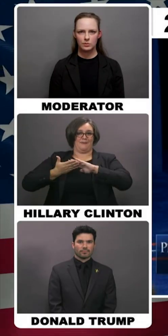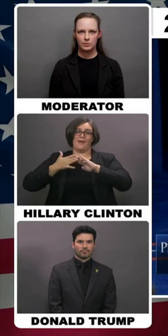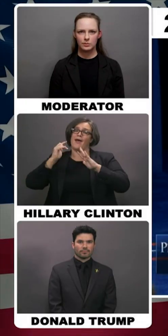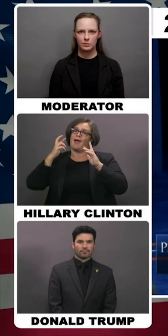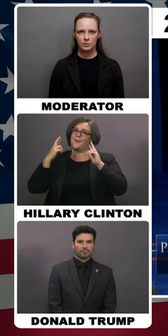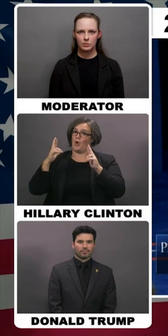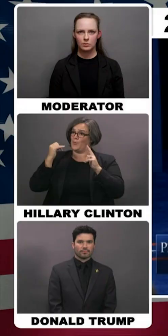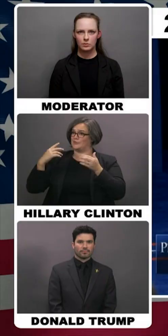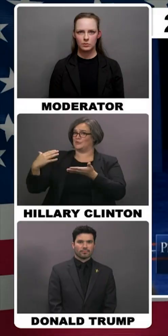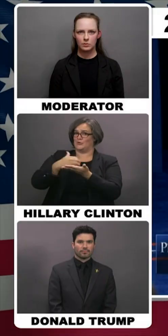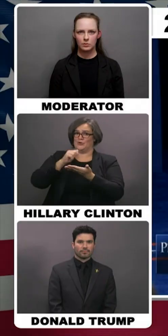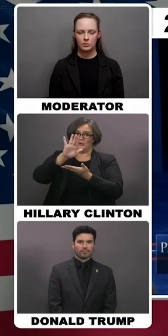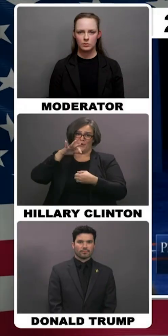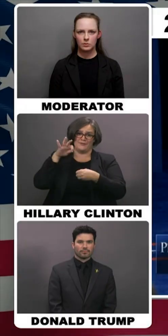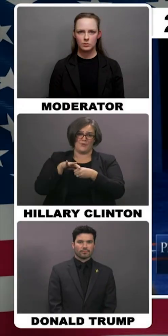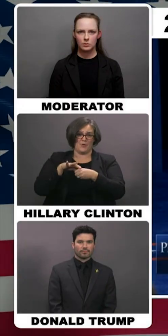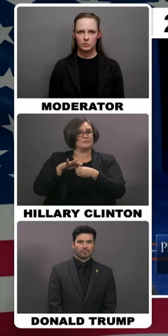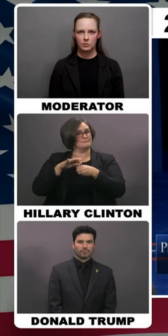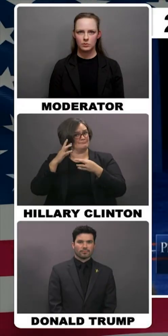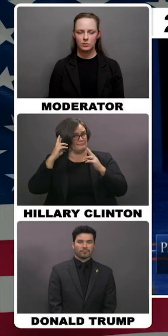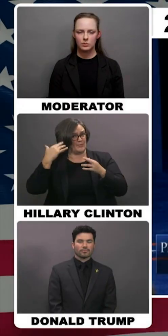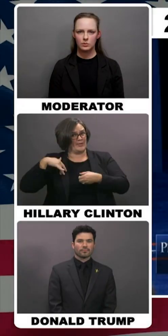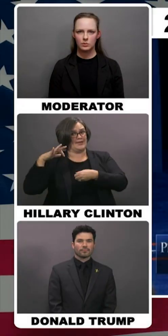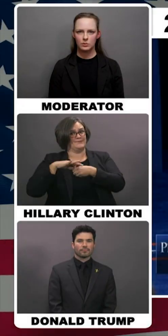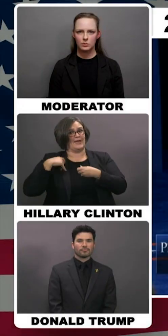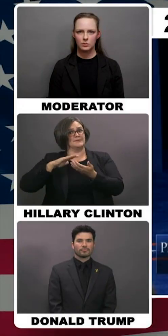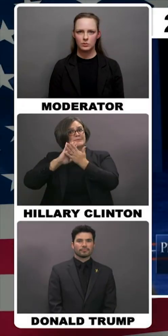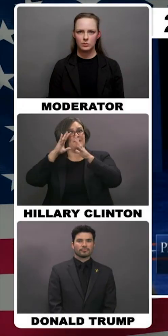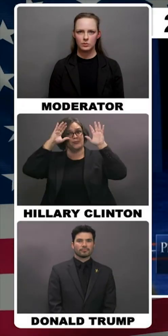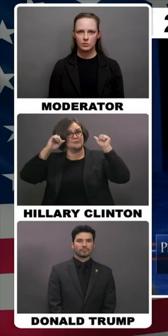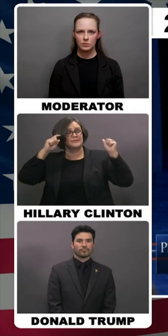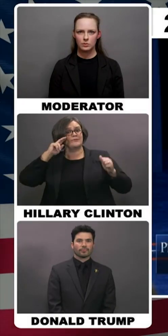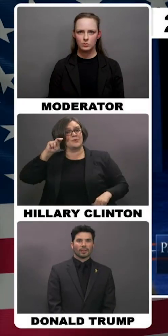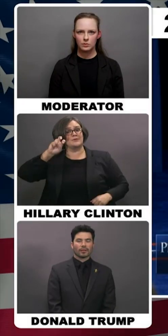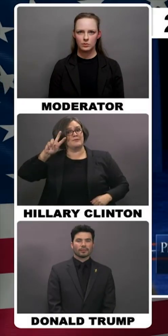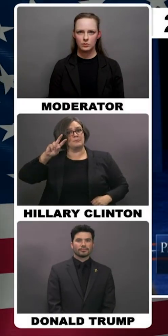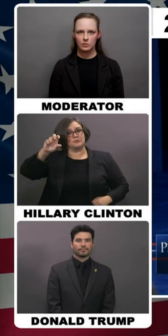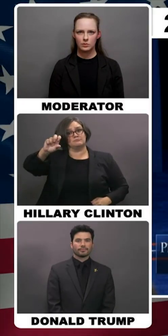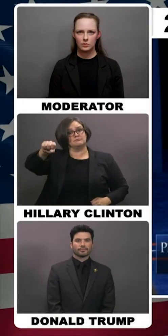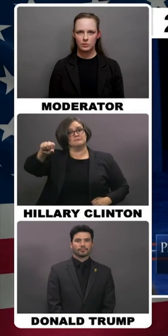I'm hoping to be elected in November, and I can promise you I will work with every American.